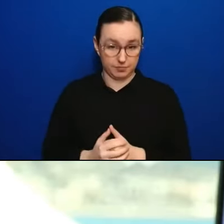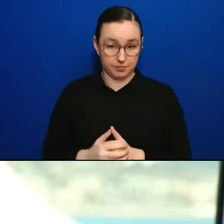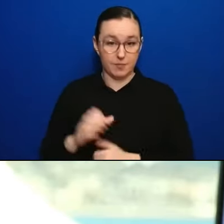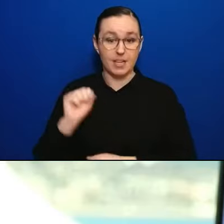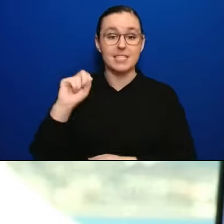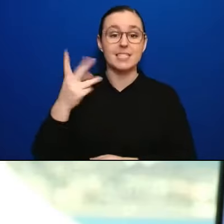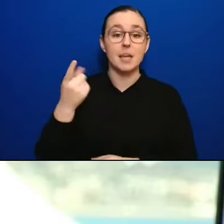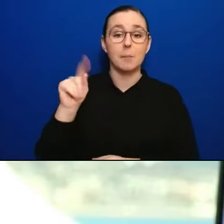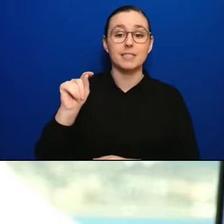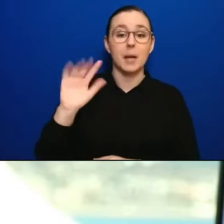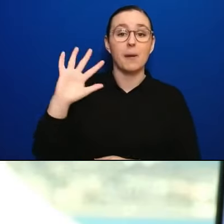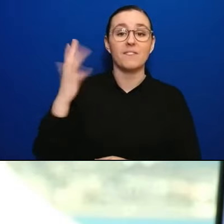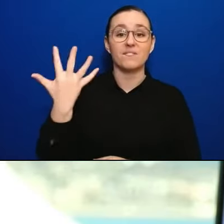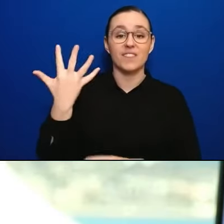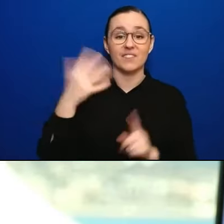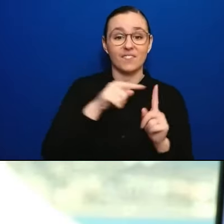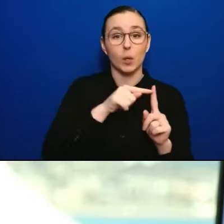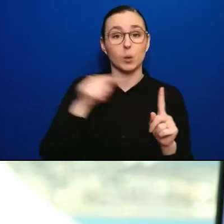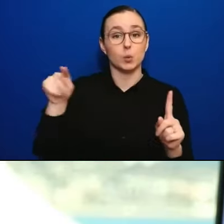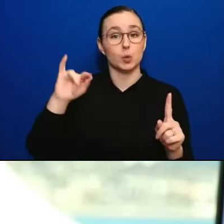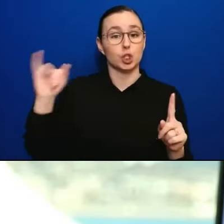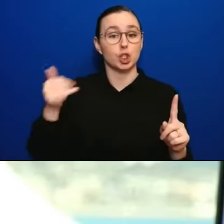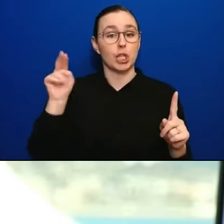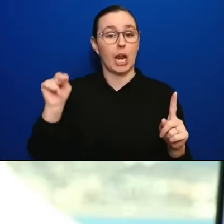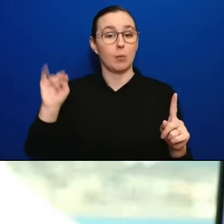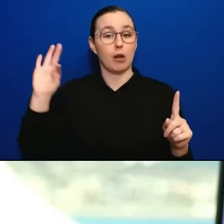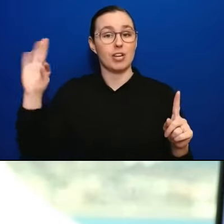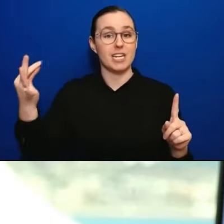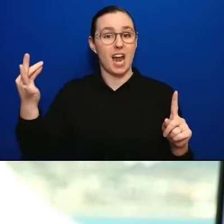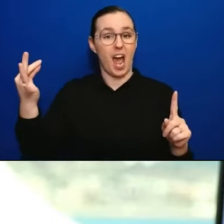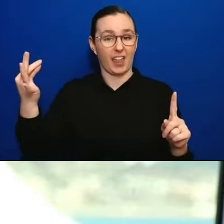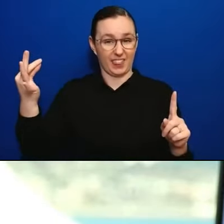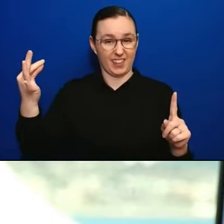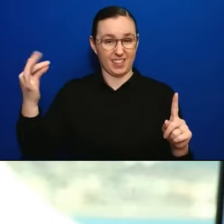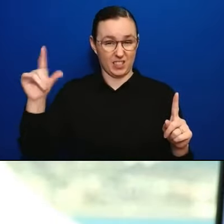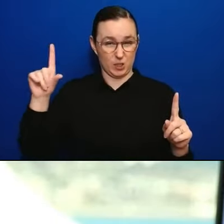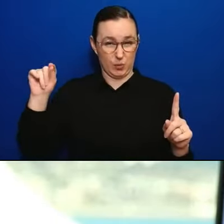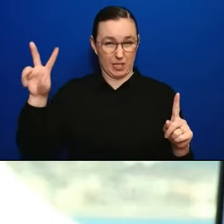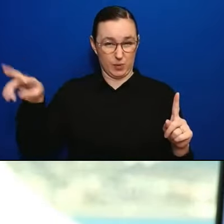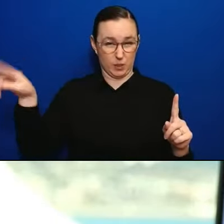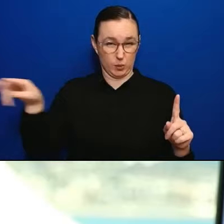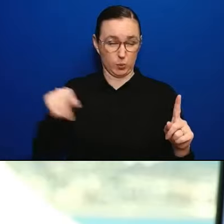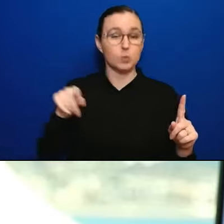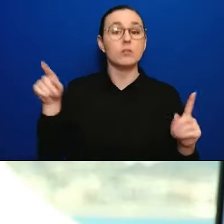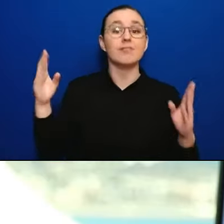first wave of the pandemic.